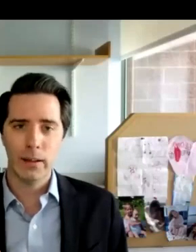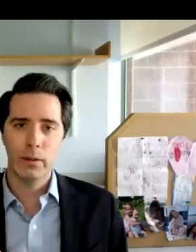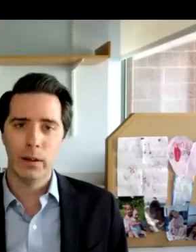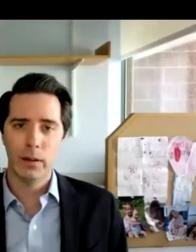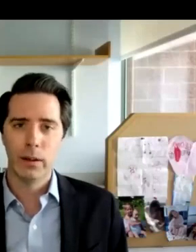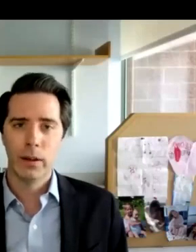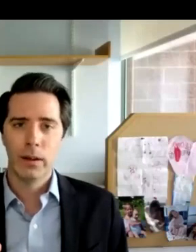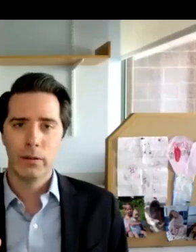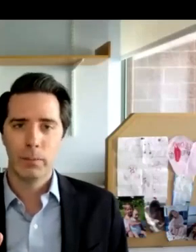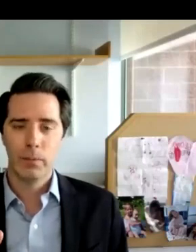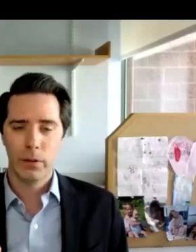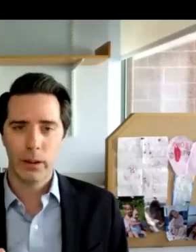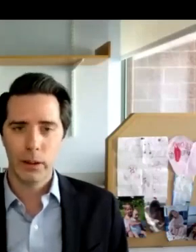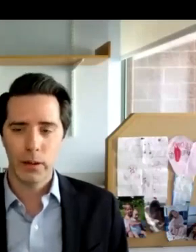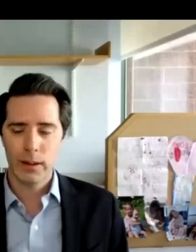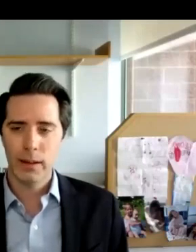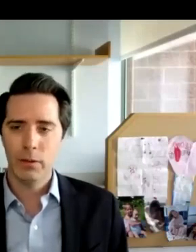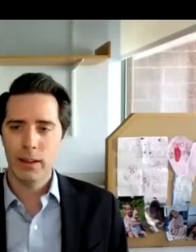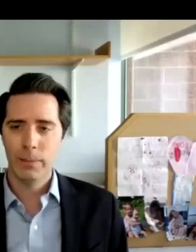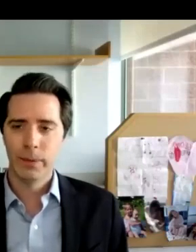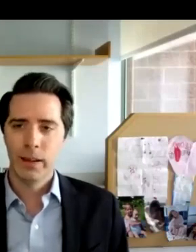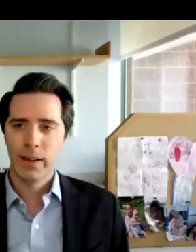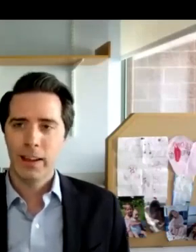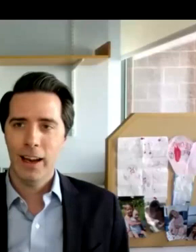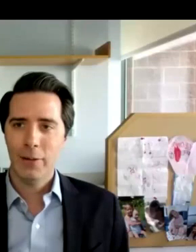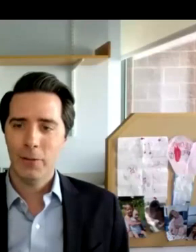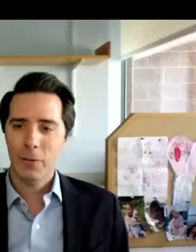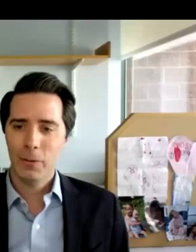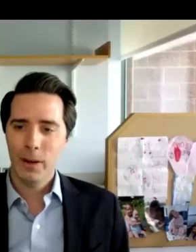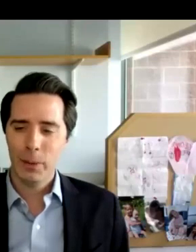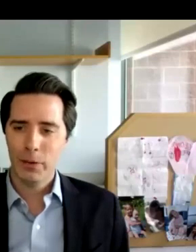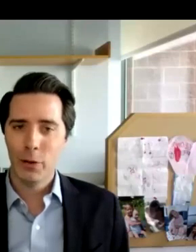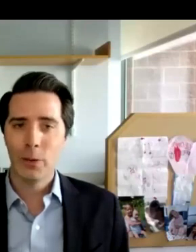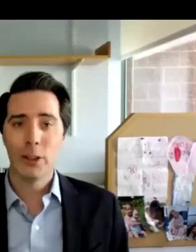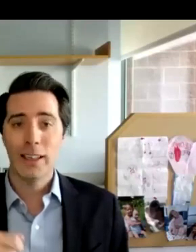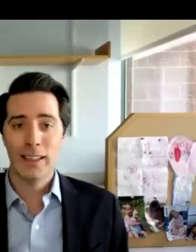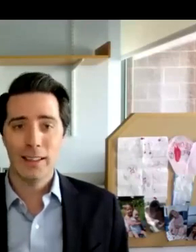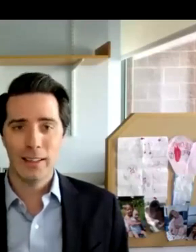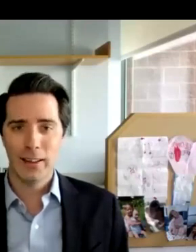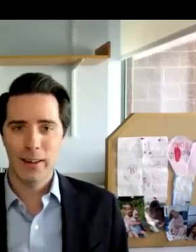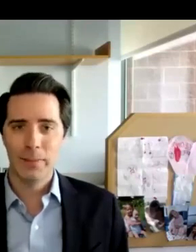cyclovira for congenital CMB